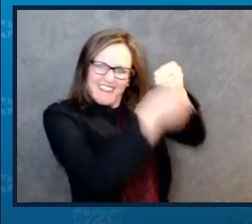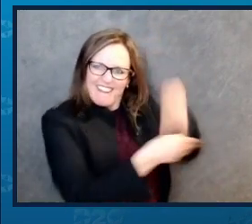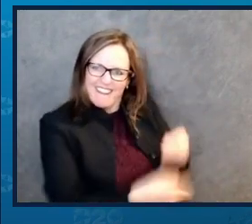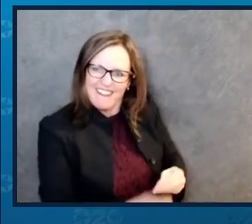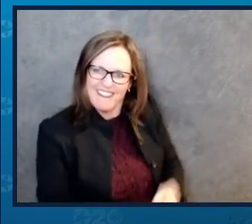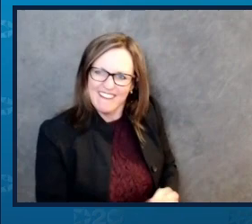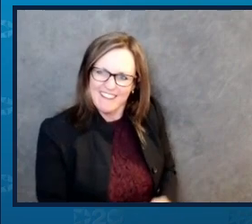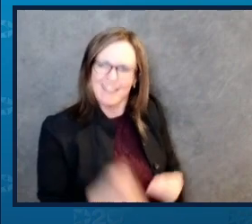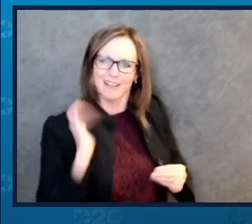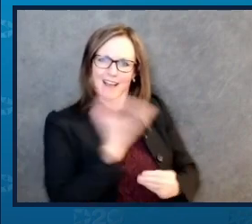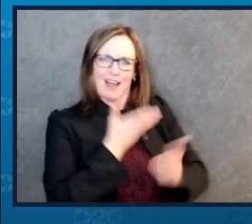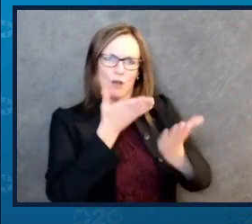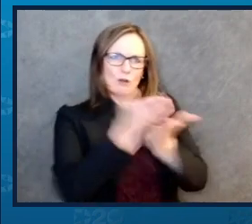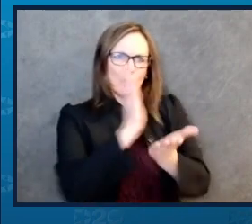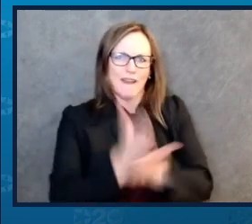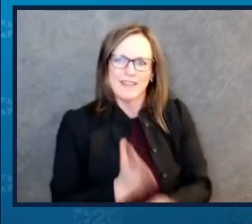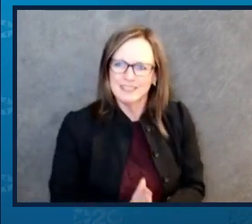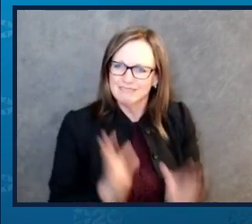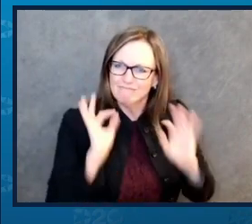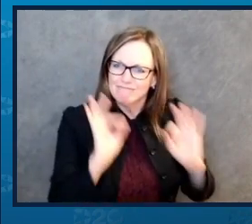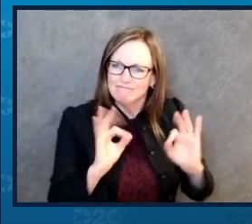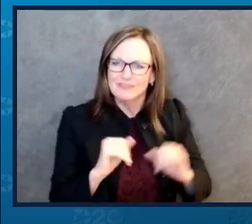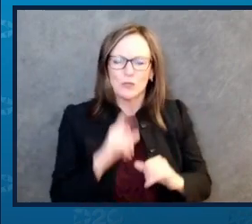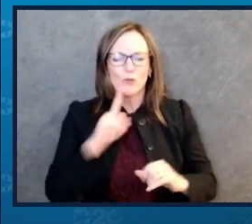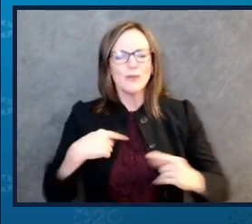DECEN LIVING. I AM INSPIRE BOOED BY A NEW